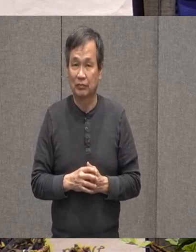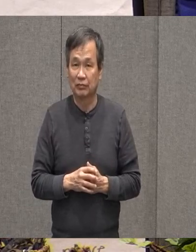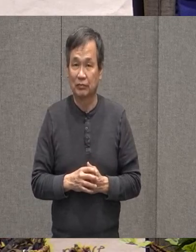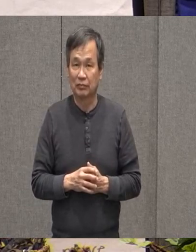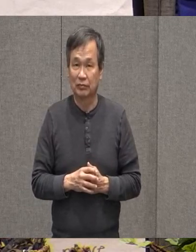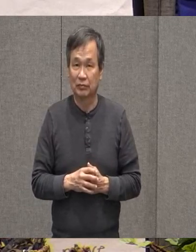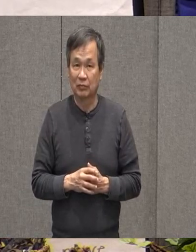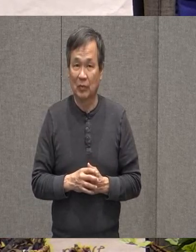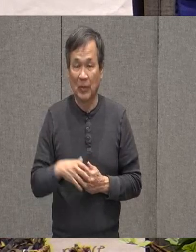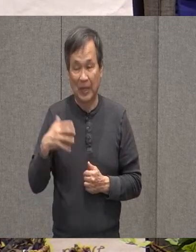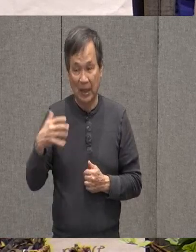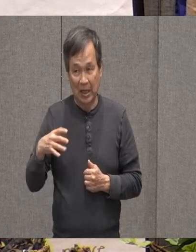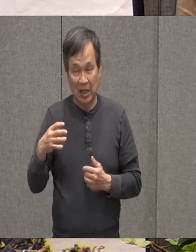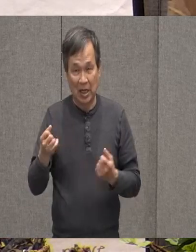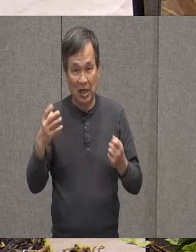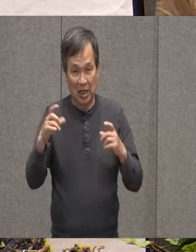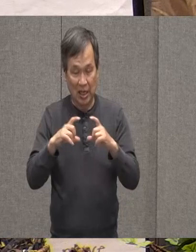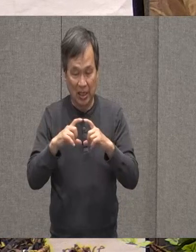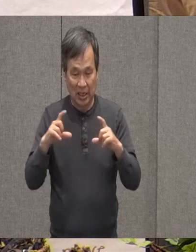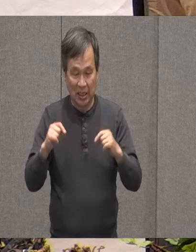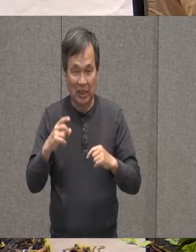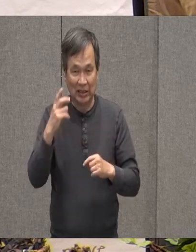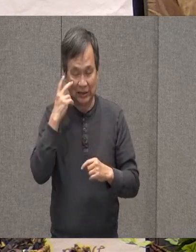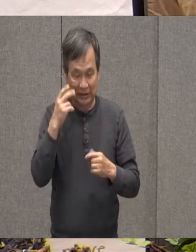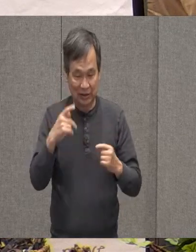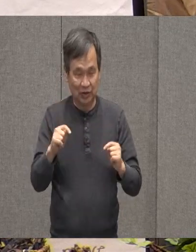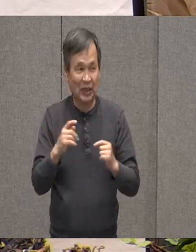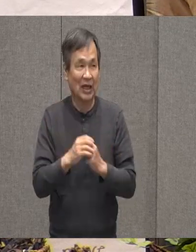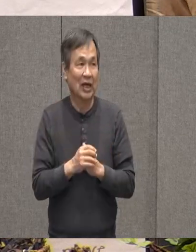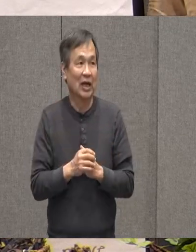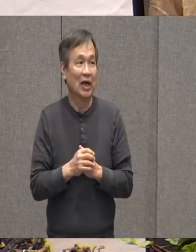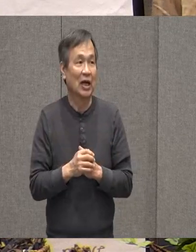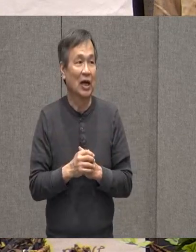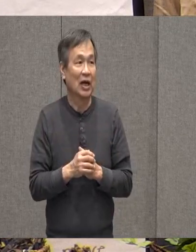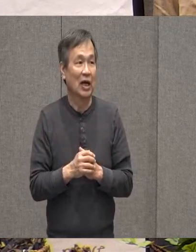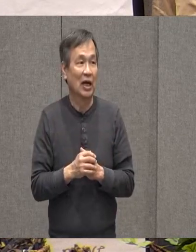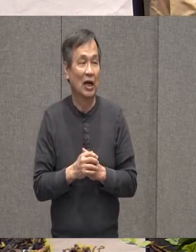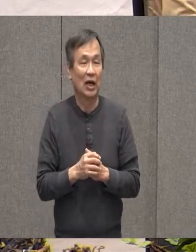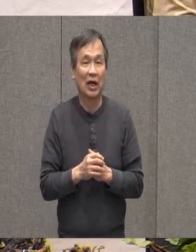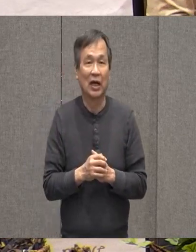it's a lot of cards let's see if I can keep this one straight. How about our vice president